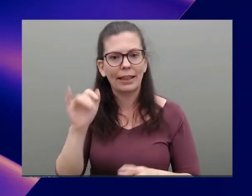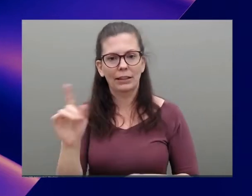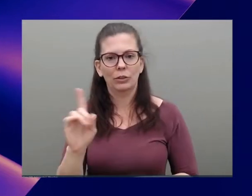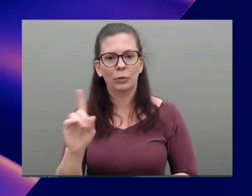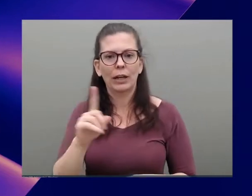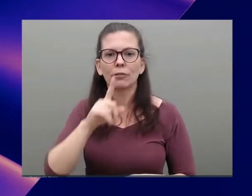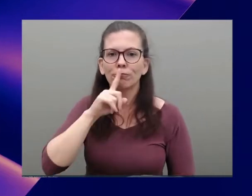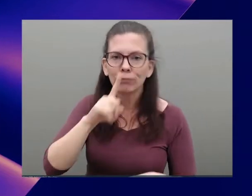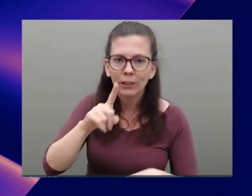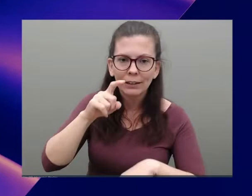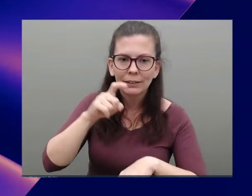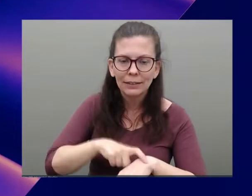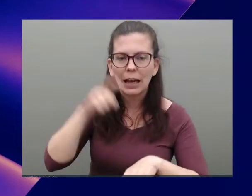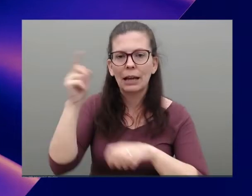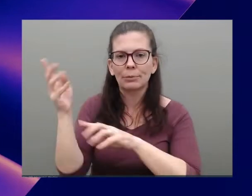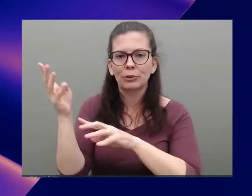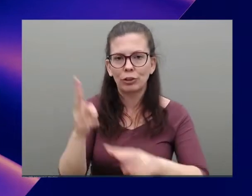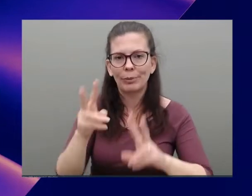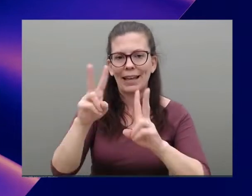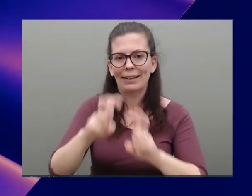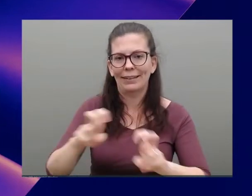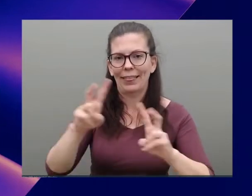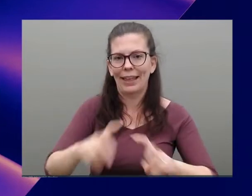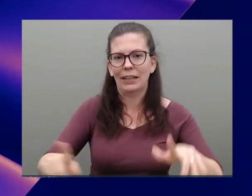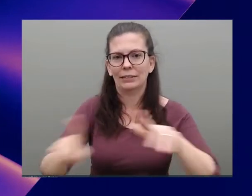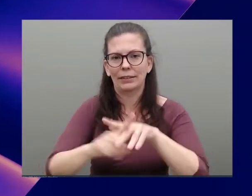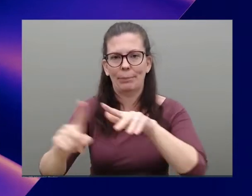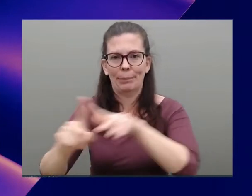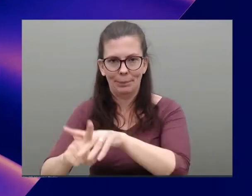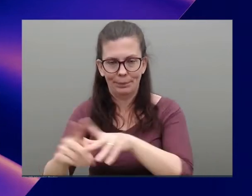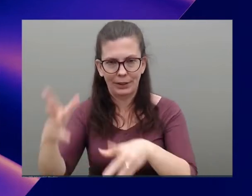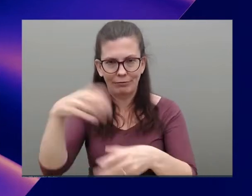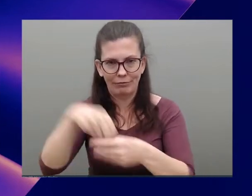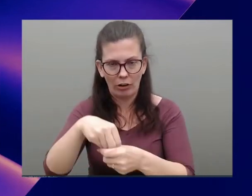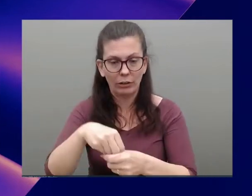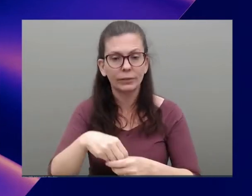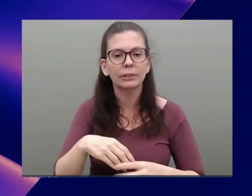or streaming analytics will come into play. If we look at the slide which I am showing,